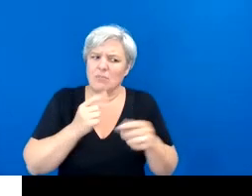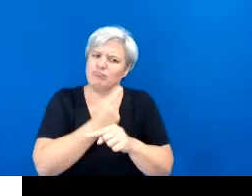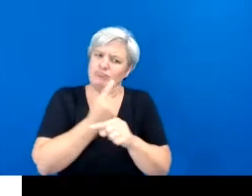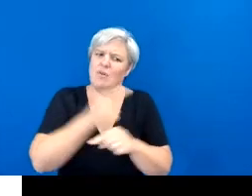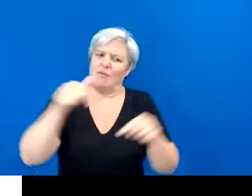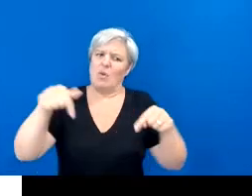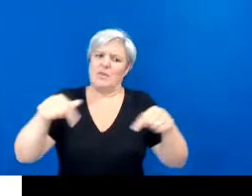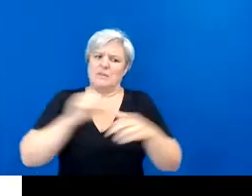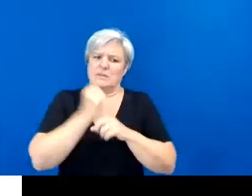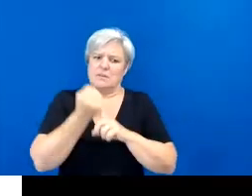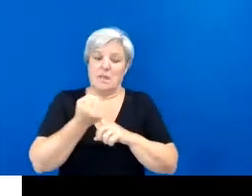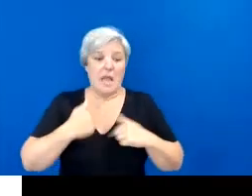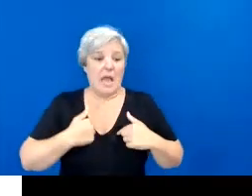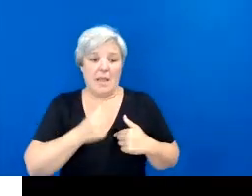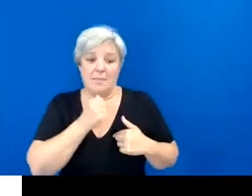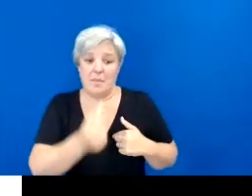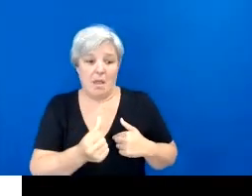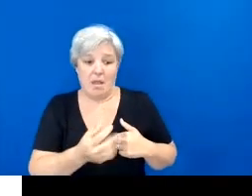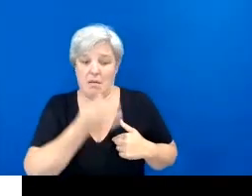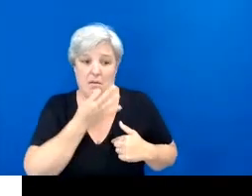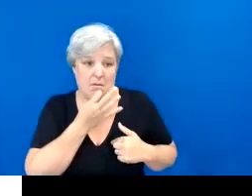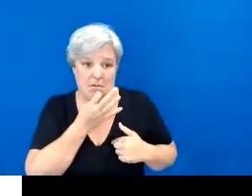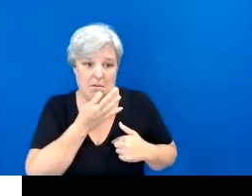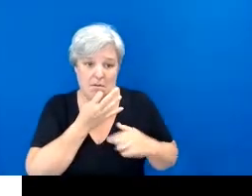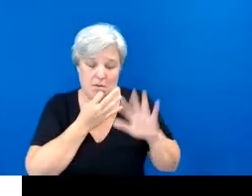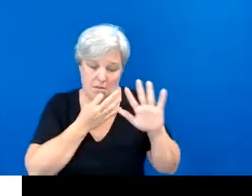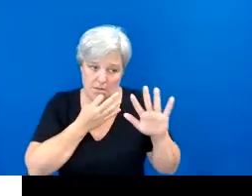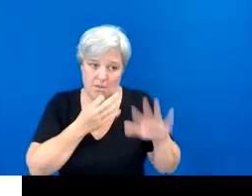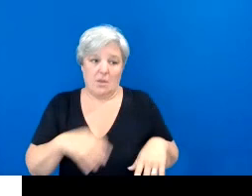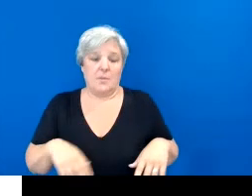I am not an expert in this area by any means, and so that's why